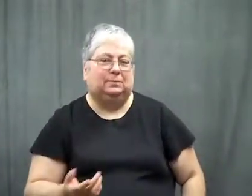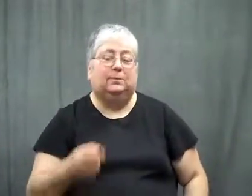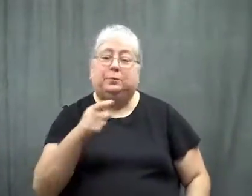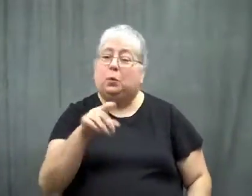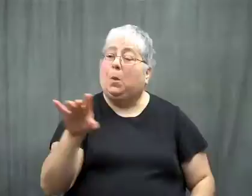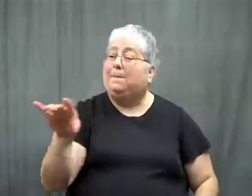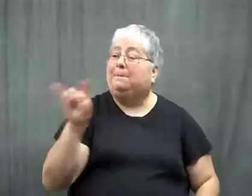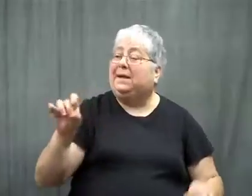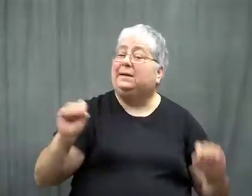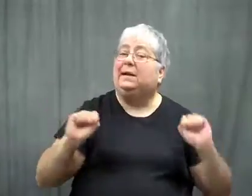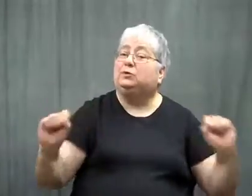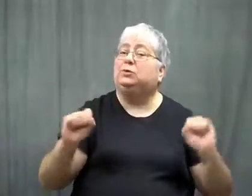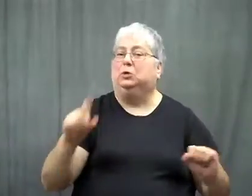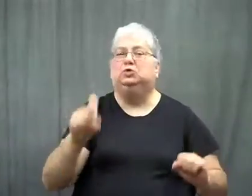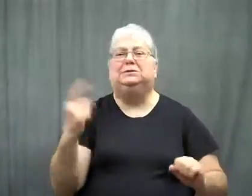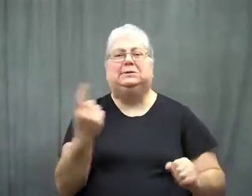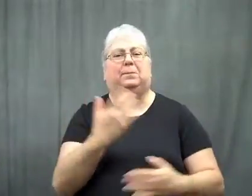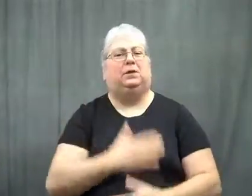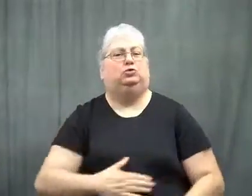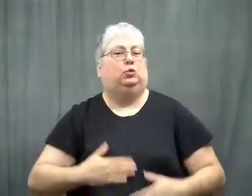The exercise you choose should be something you enjoy doing.